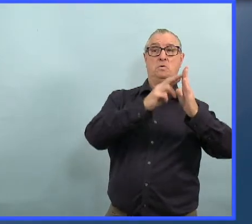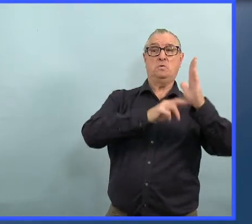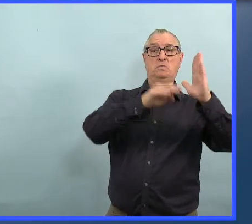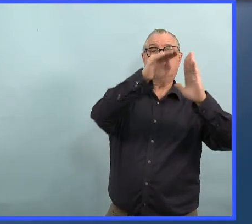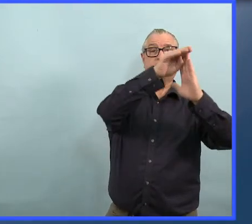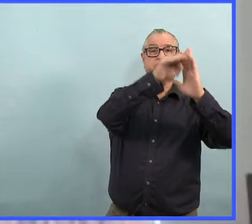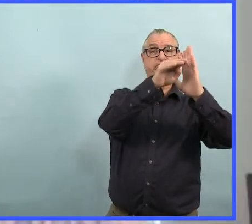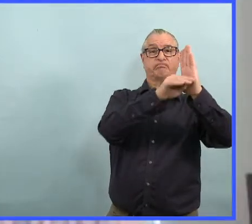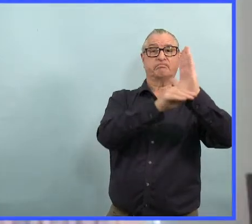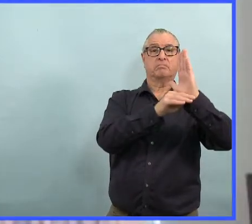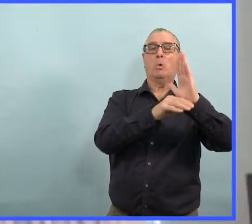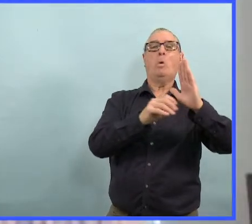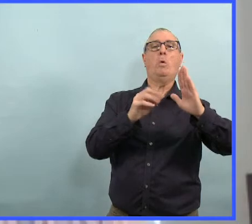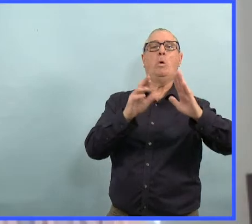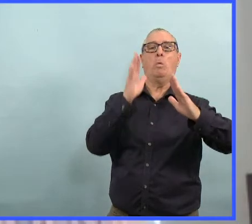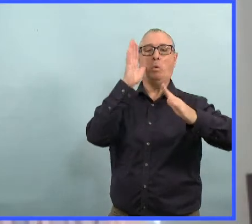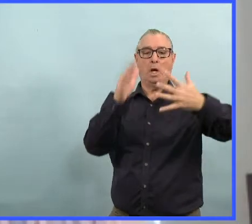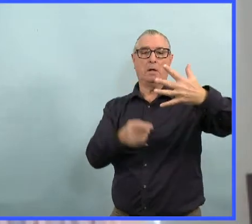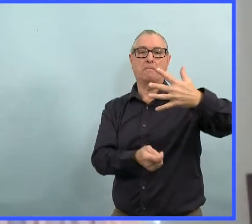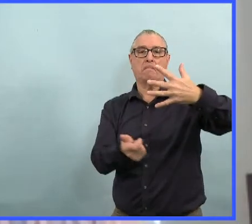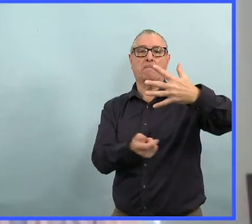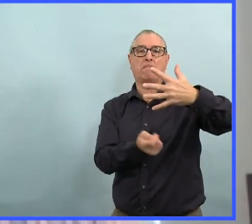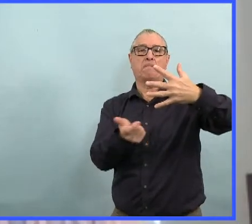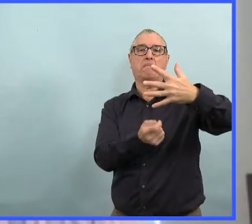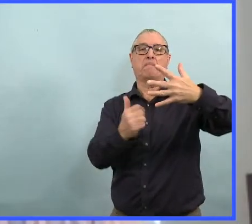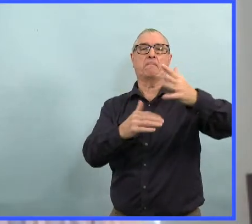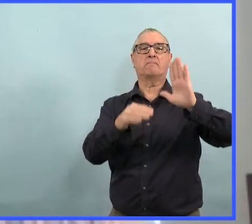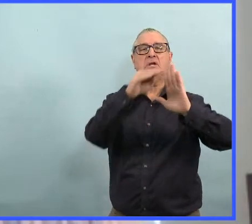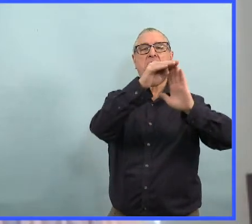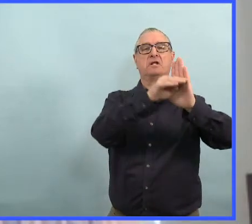well our public health approach is discussed and reviewed